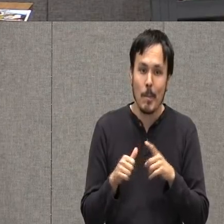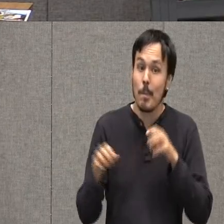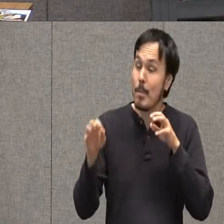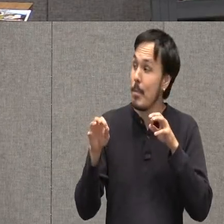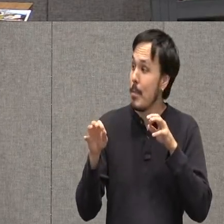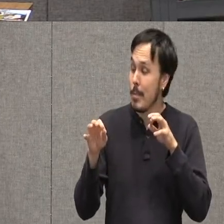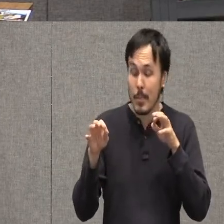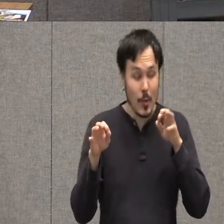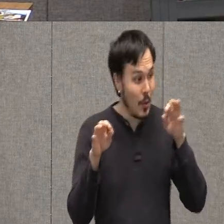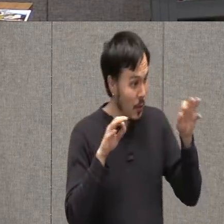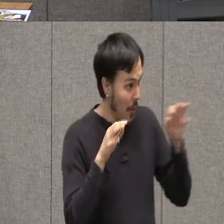So hold still.